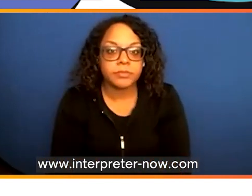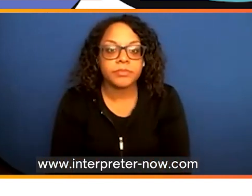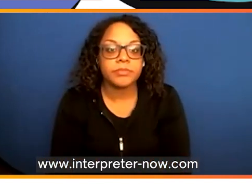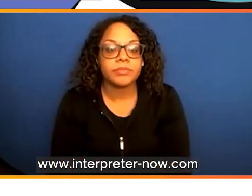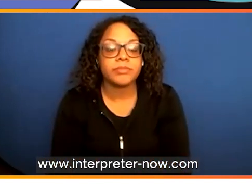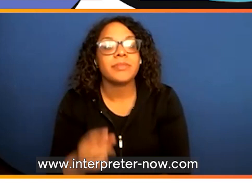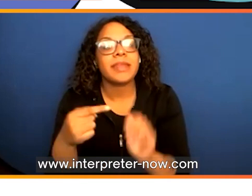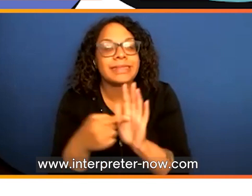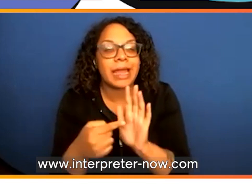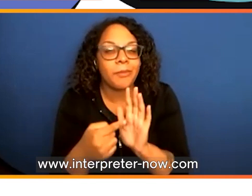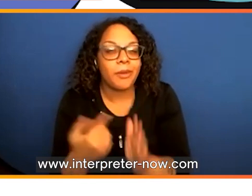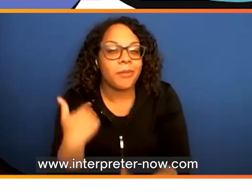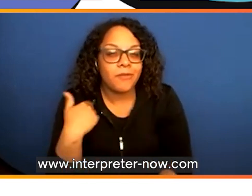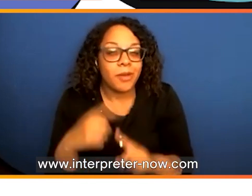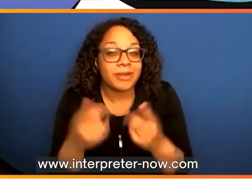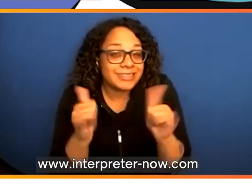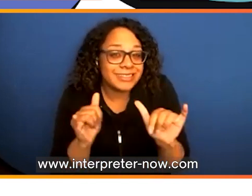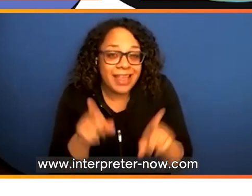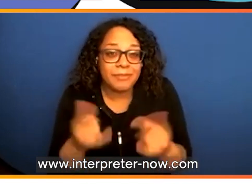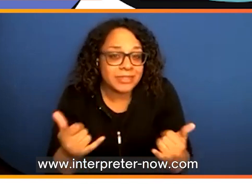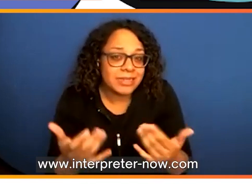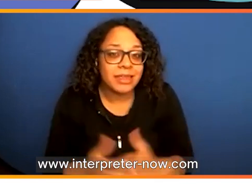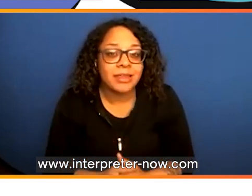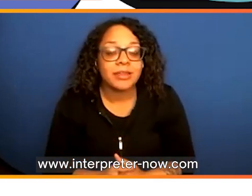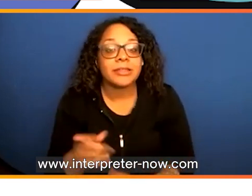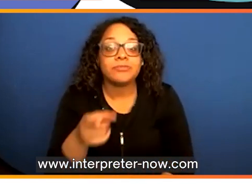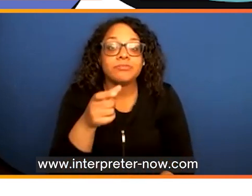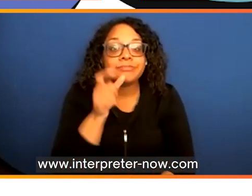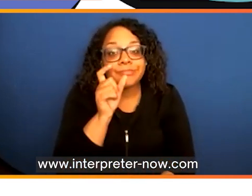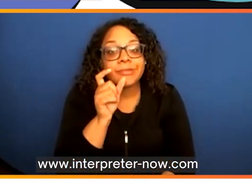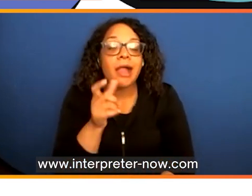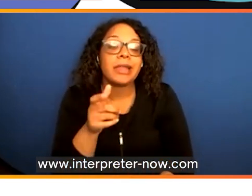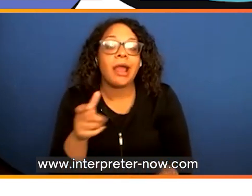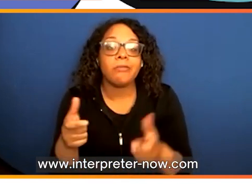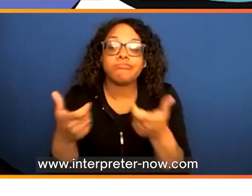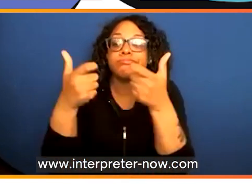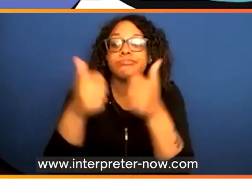having a cocktail, you're with a group, and all of a sudden someone's like, "Hey, Jenny,